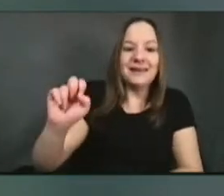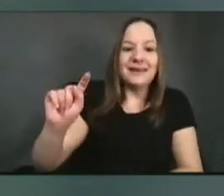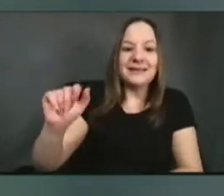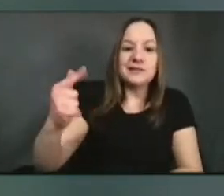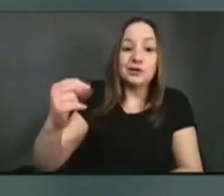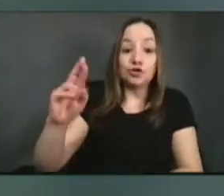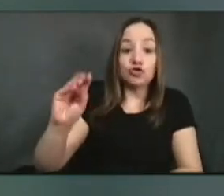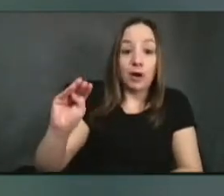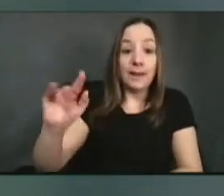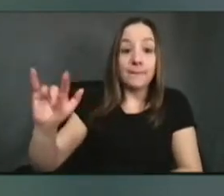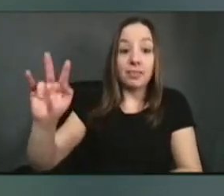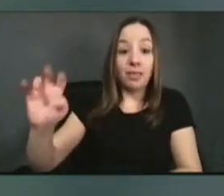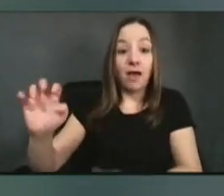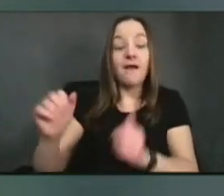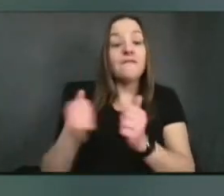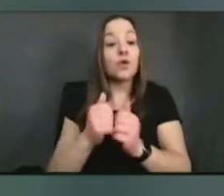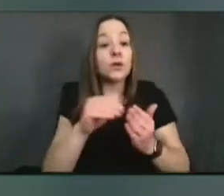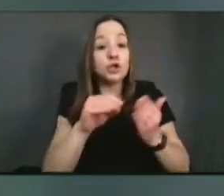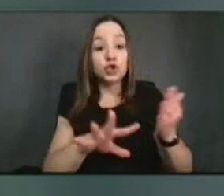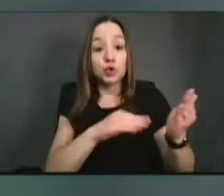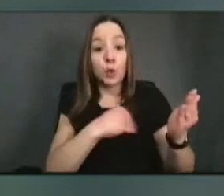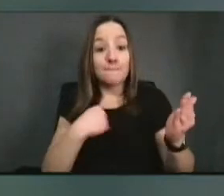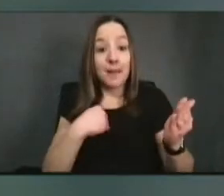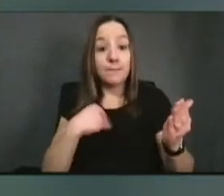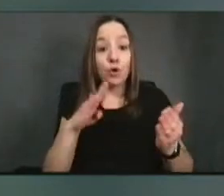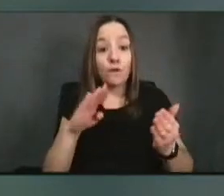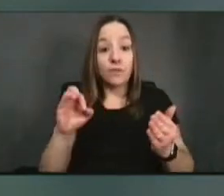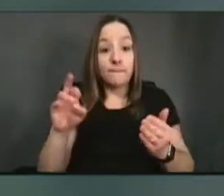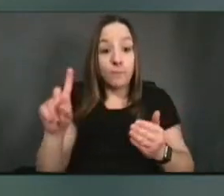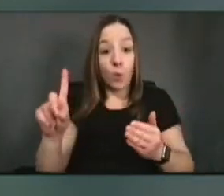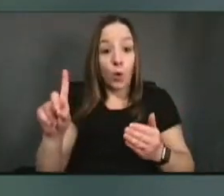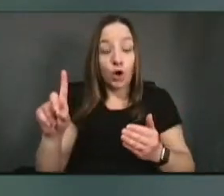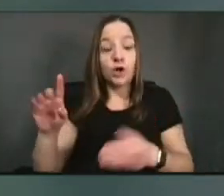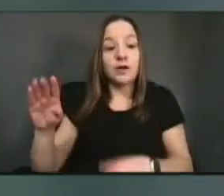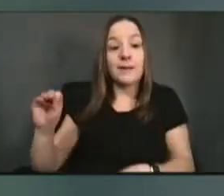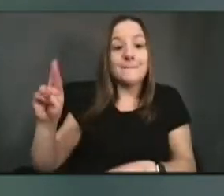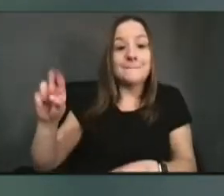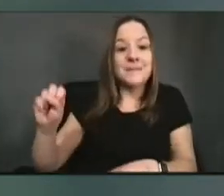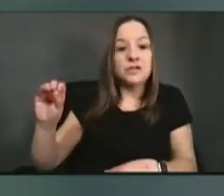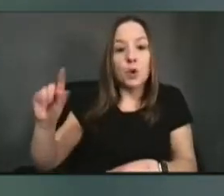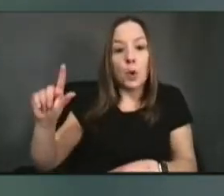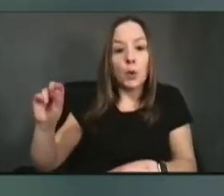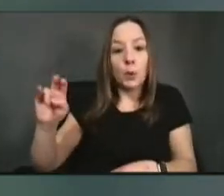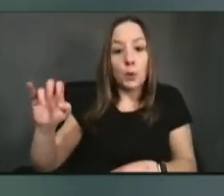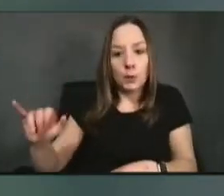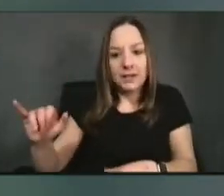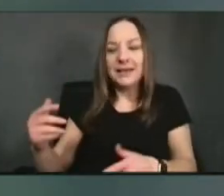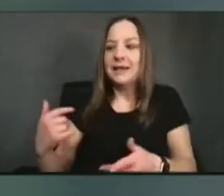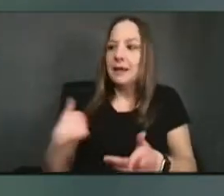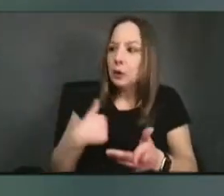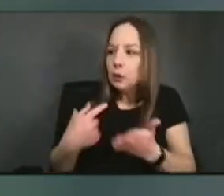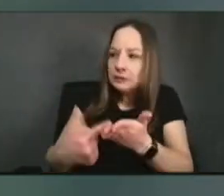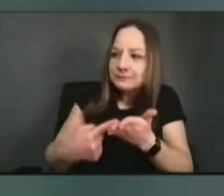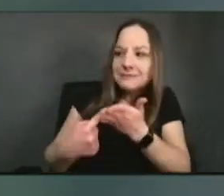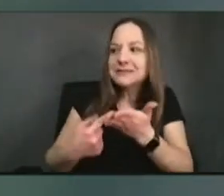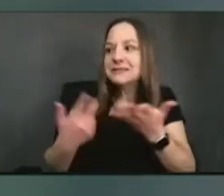instagram le obssion with our student member of the board Missile O'Looney to be able to talk with our students about